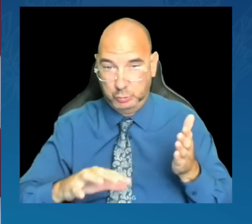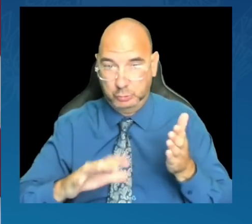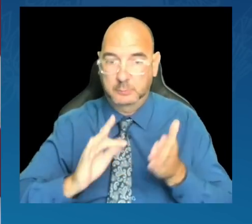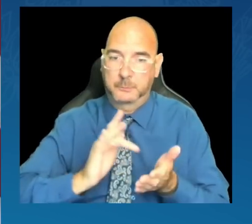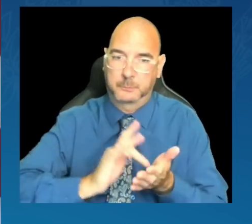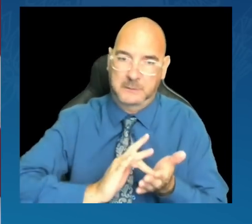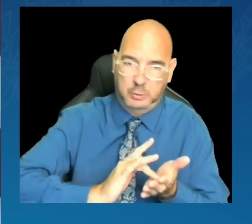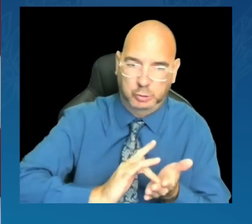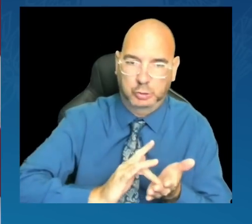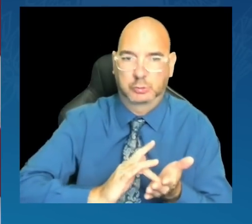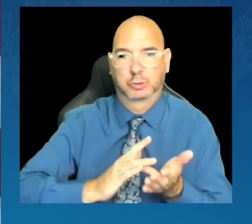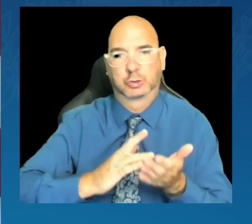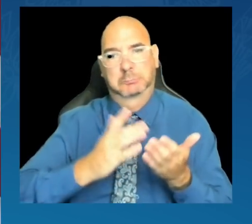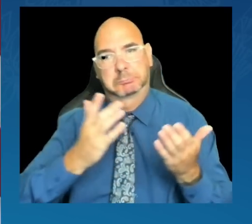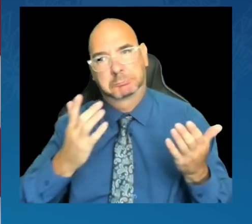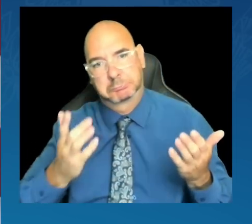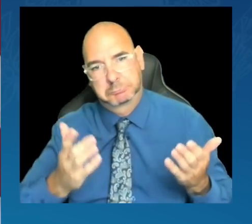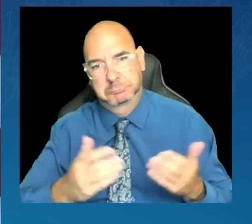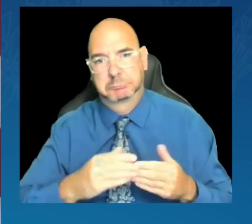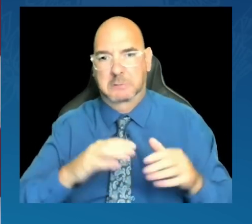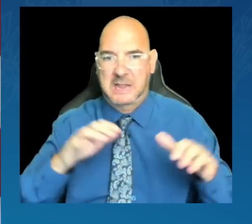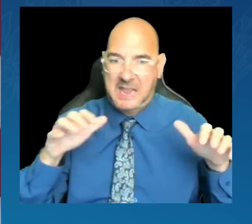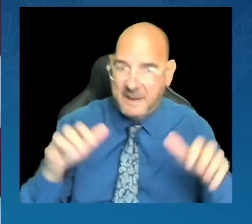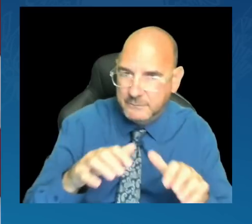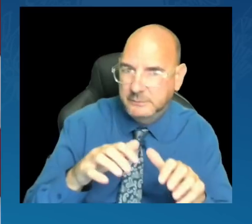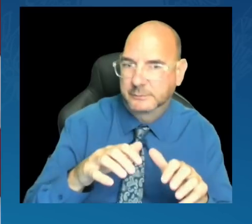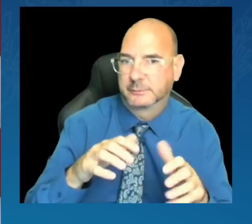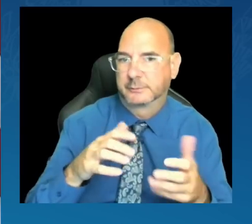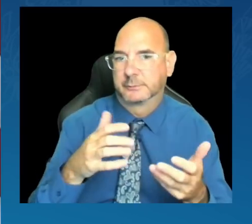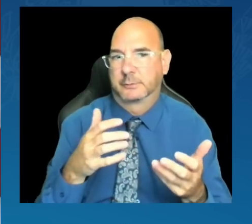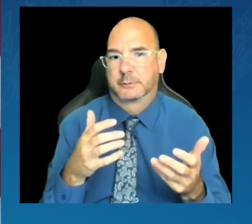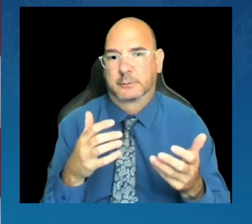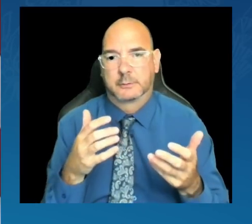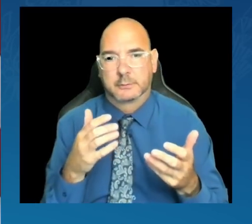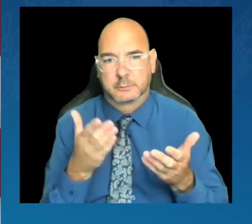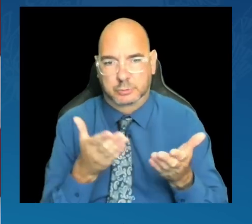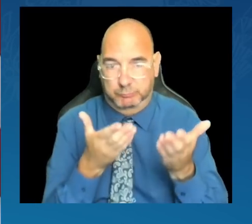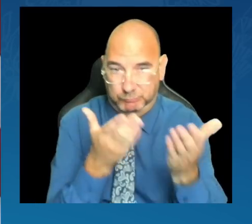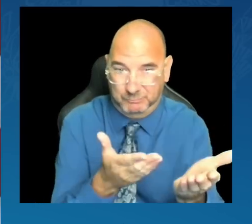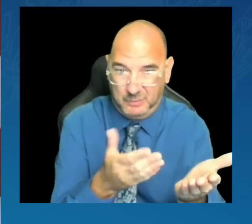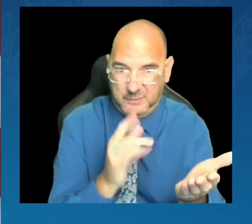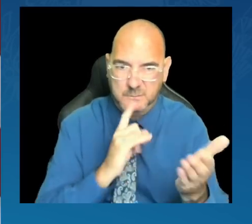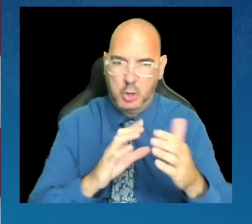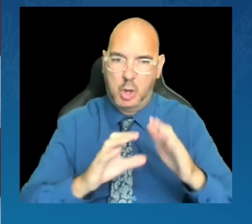right to interstate travel. And we will do everything in our power